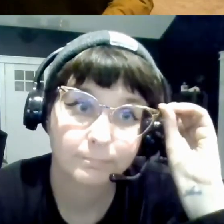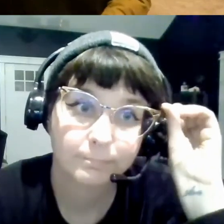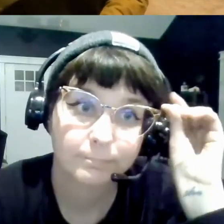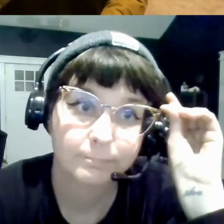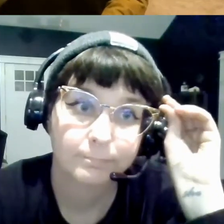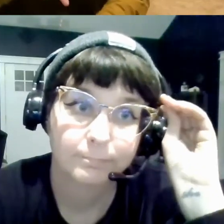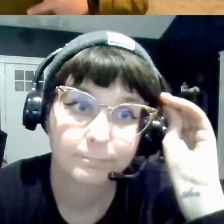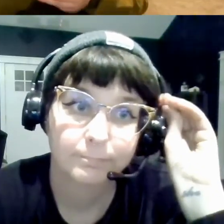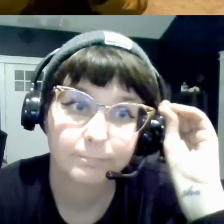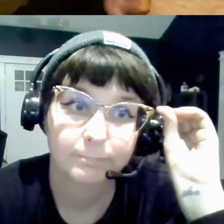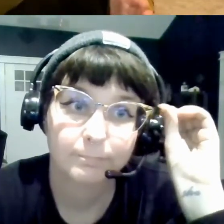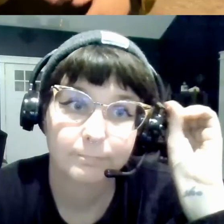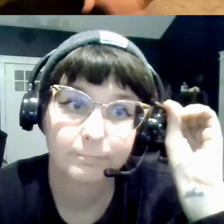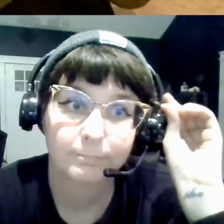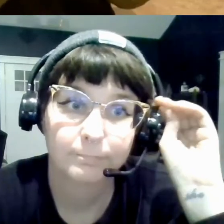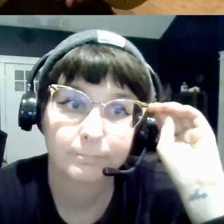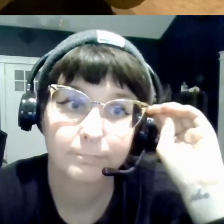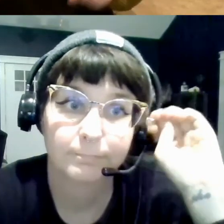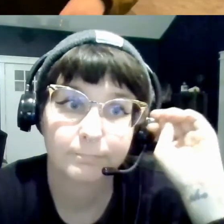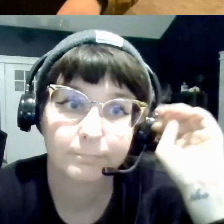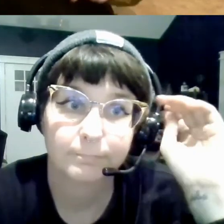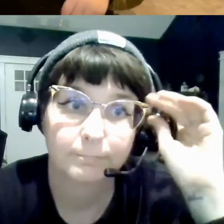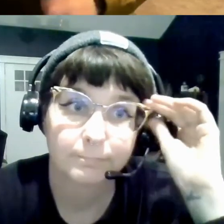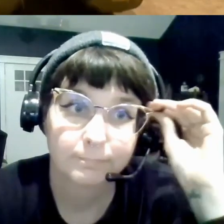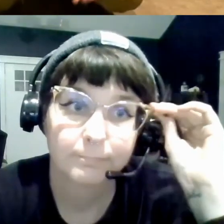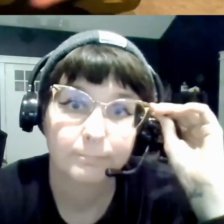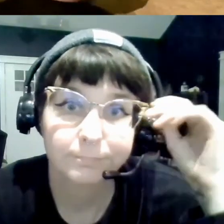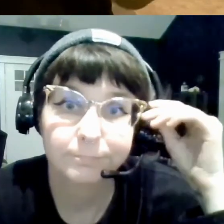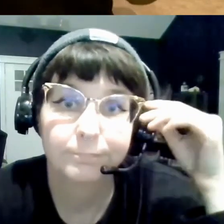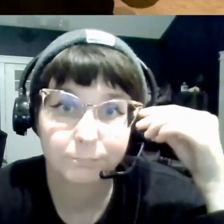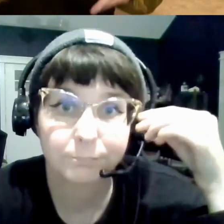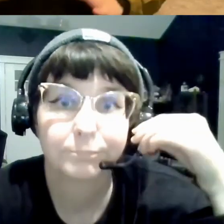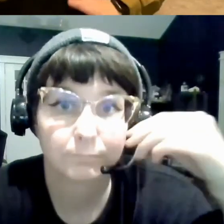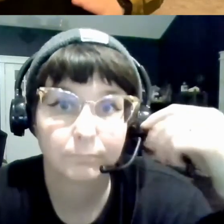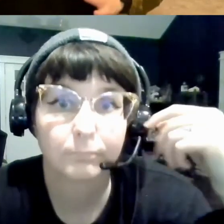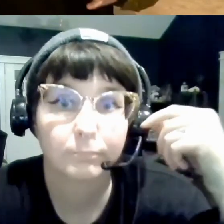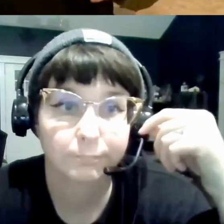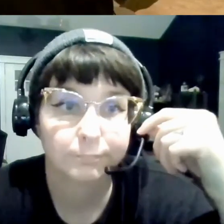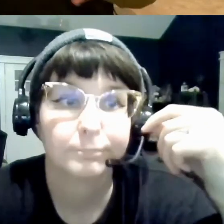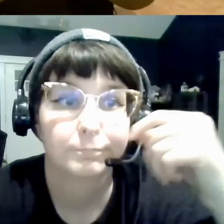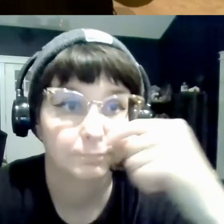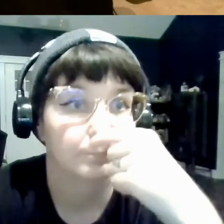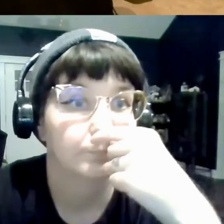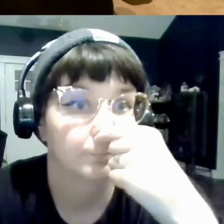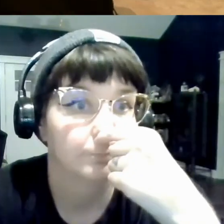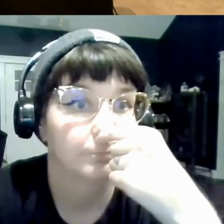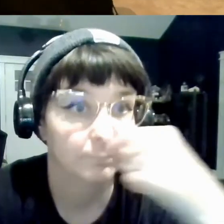because I think if you can find some funding opportunities, you might be able to start building something that